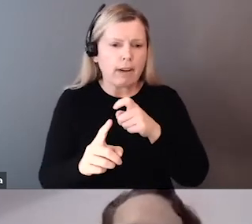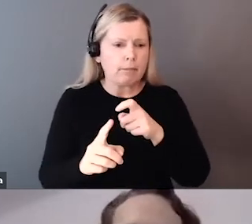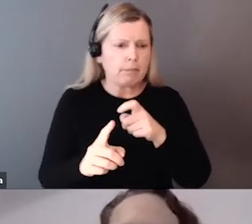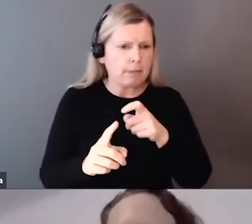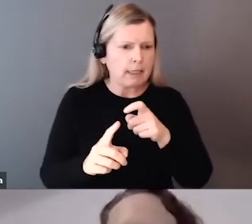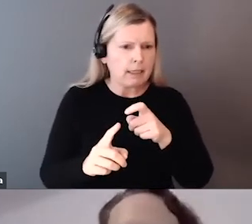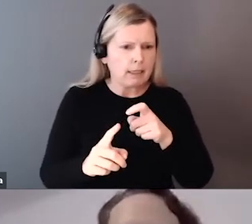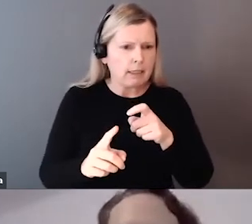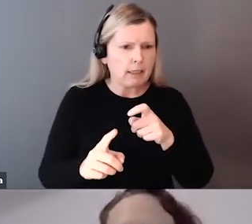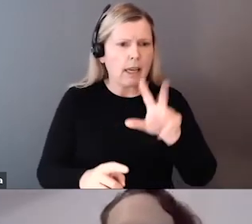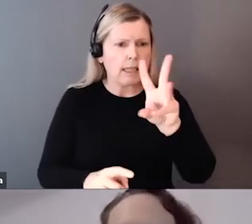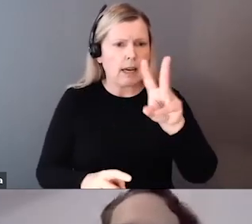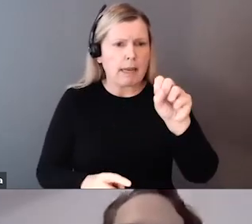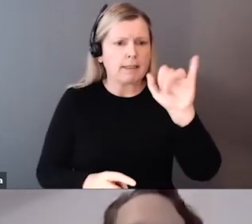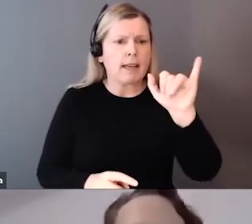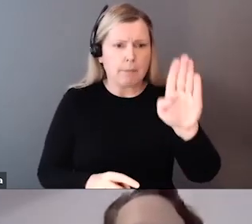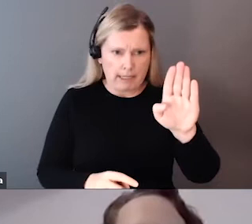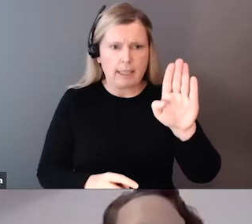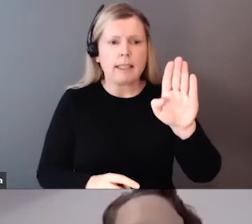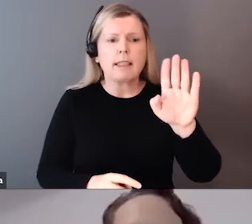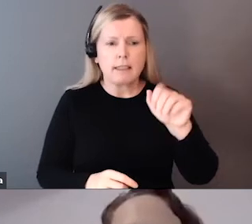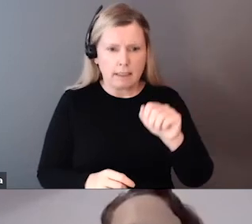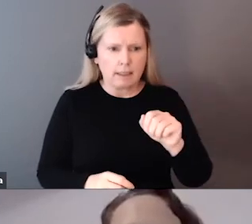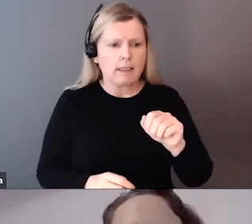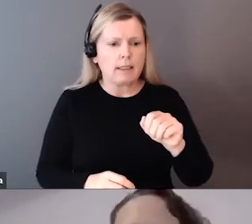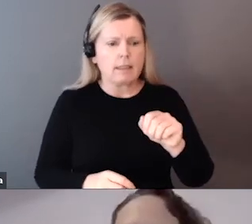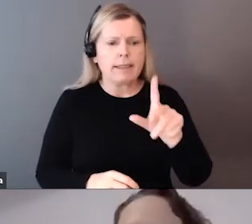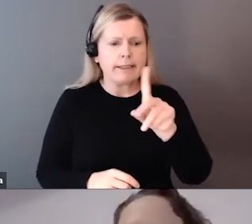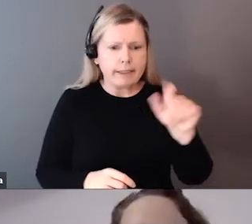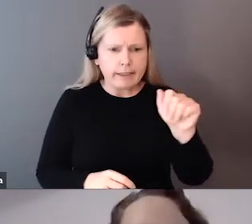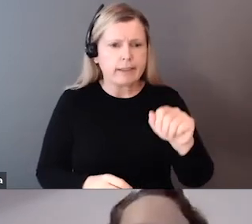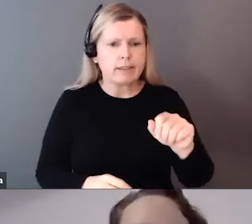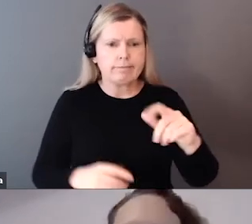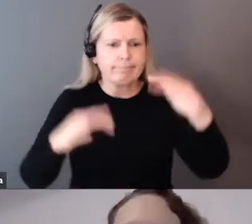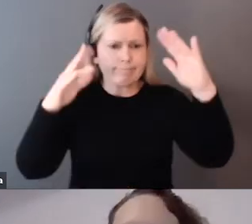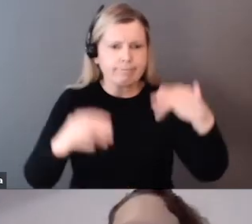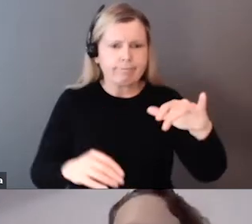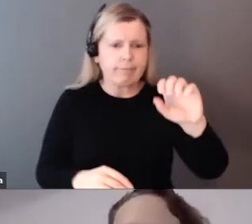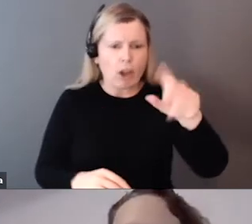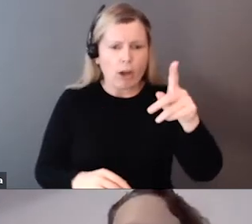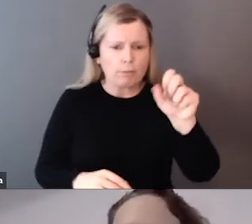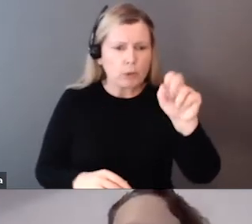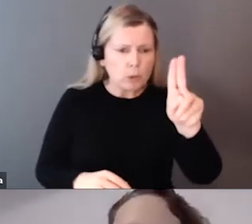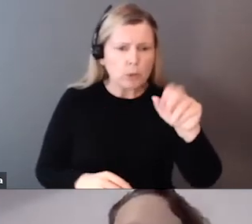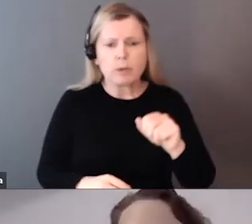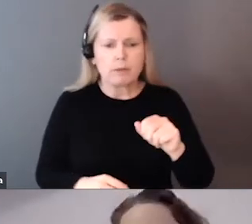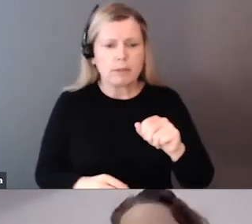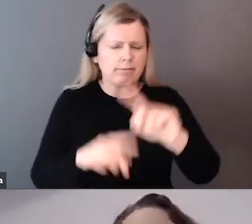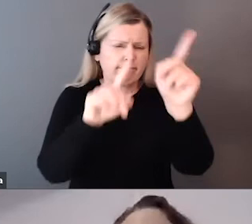disability consulting organizations, OPSEU, from Human Resource Professional Associations. And so,